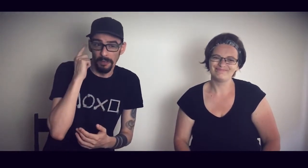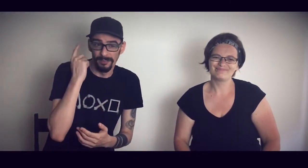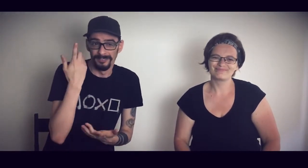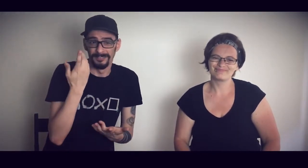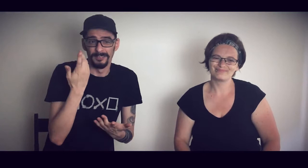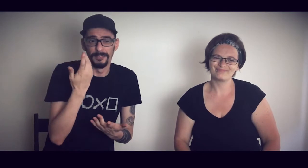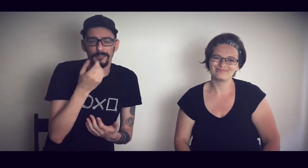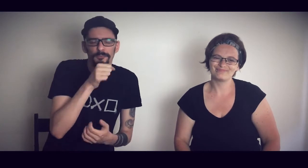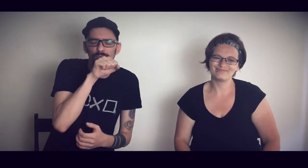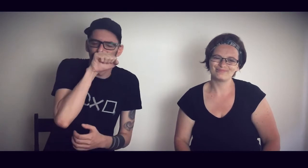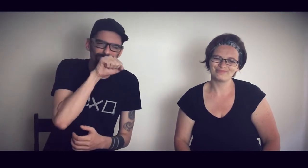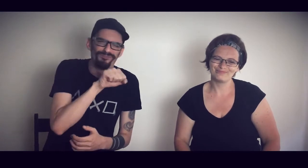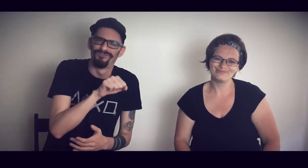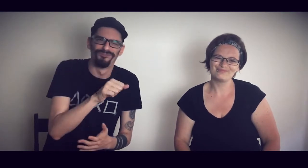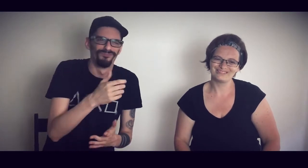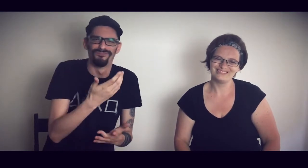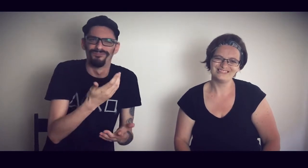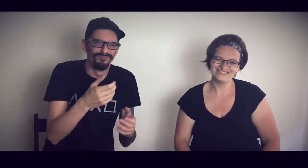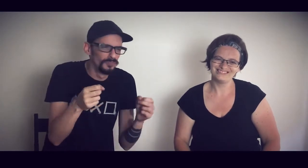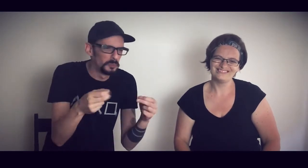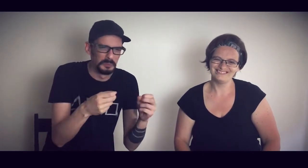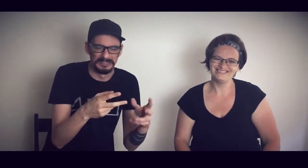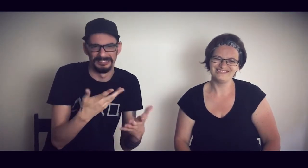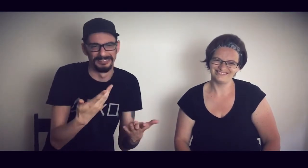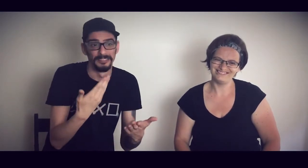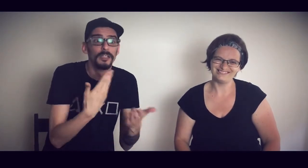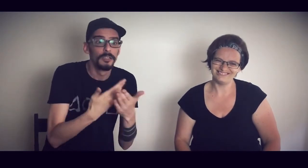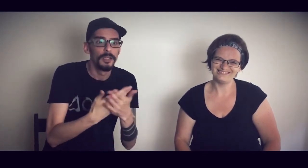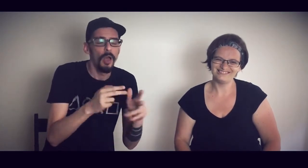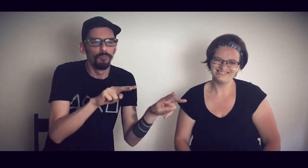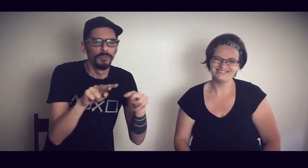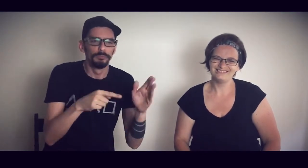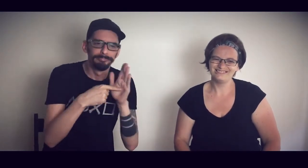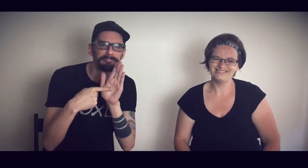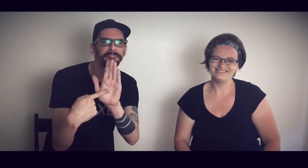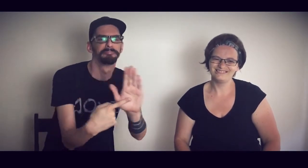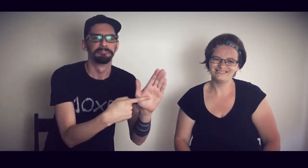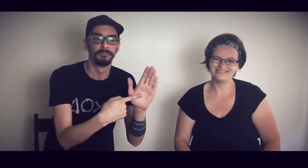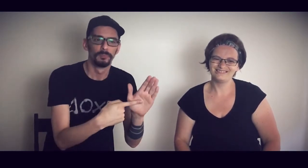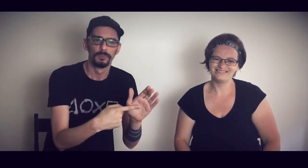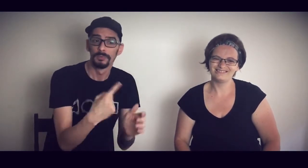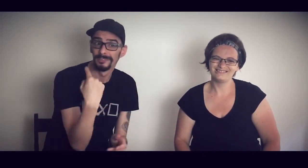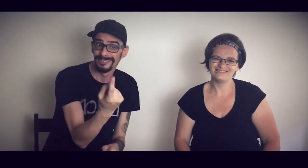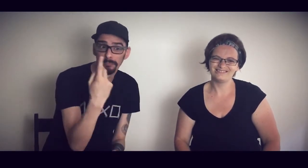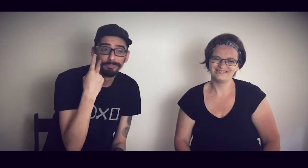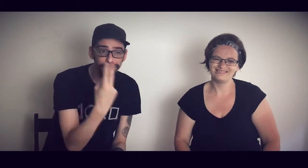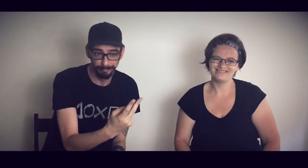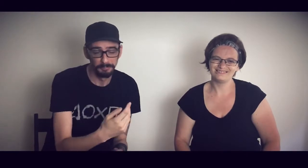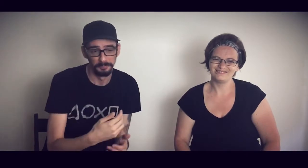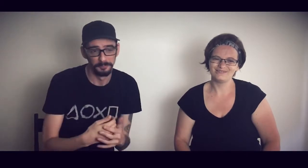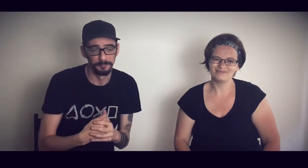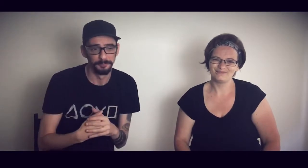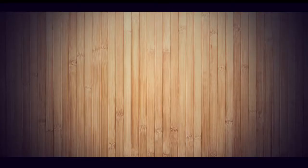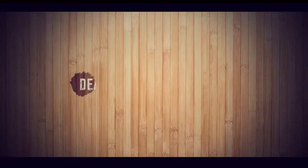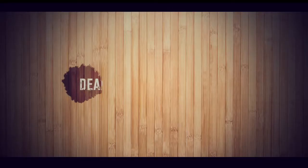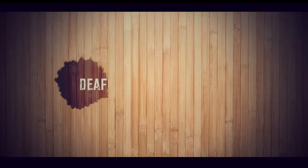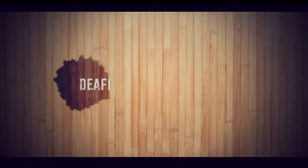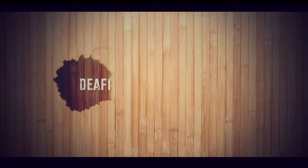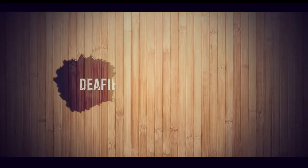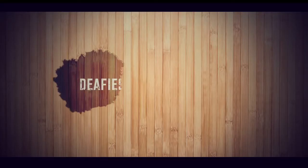This notion that many YouTube videos are subtitled mostly comes from hearing people whom are less fond of the subtitles. To mark the occasion, let's look at an example.